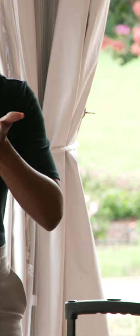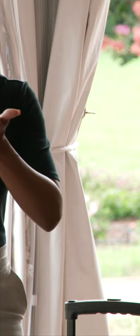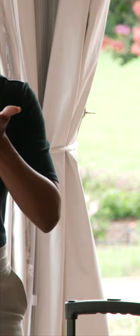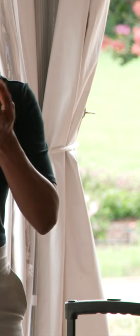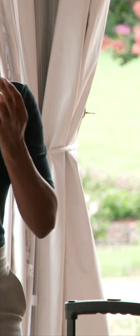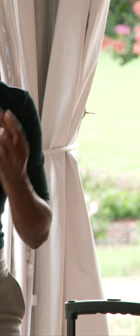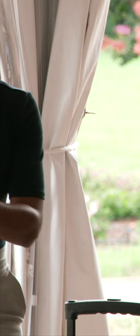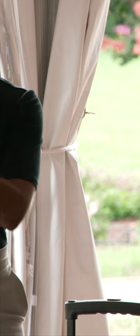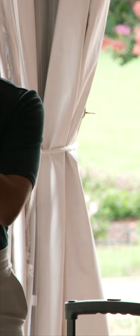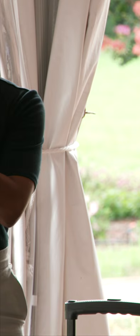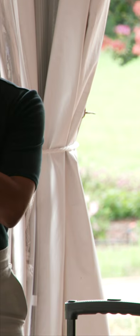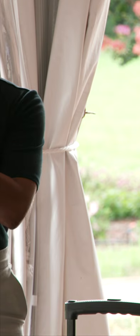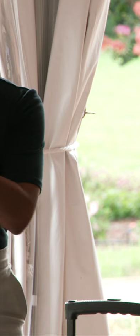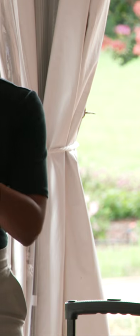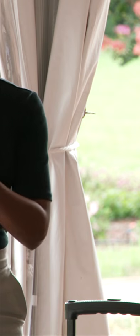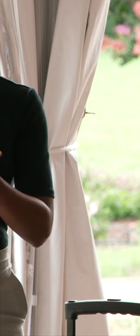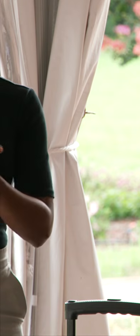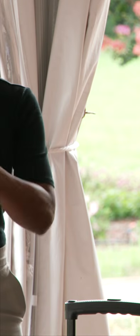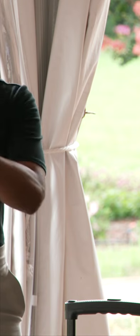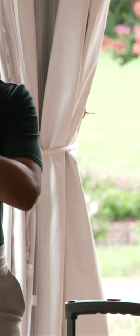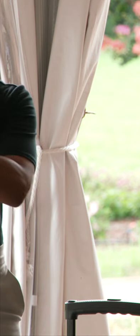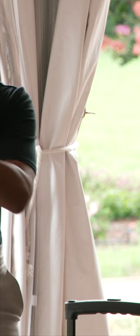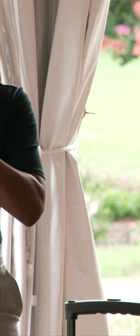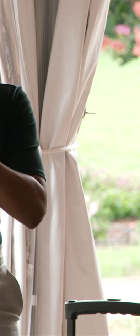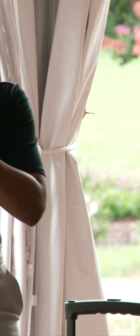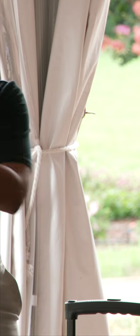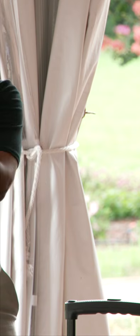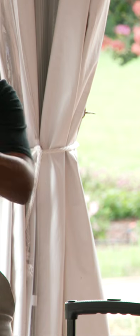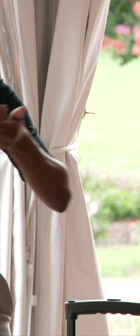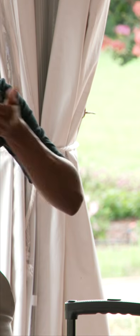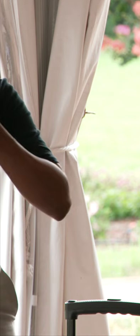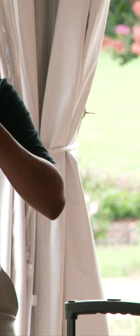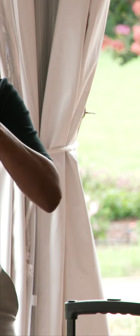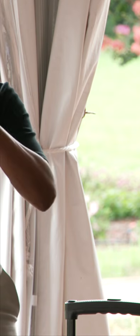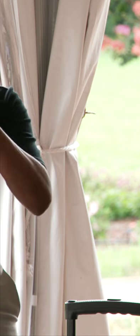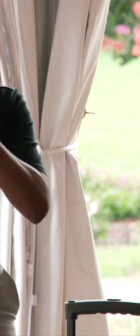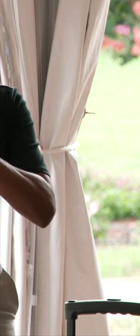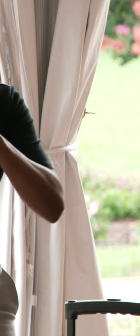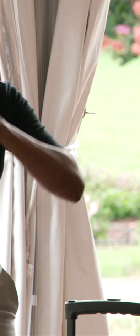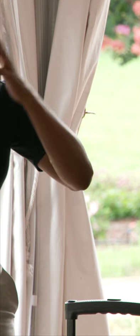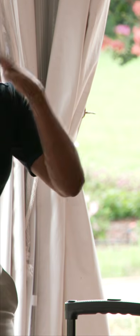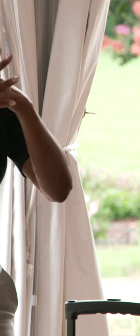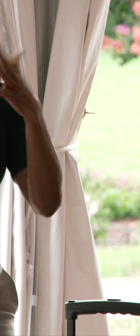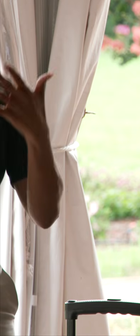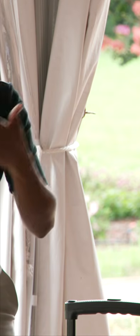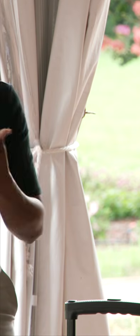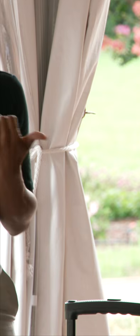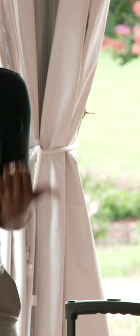and learn from it, and work together to build a better present and future in large part,